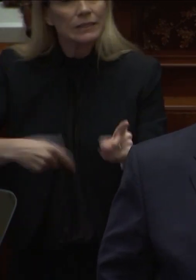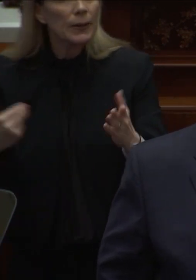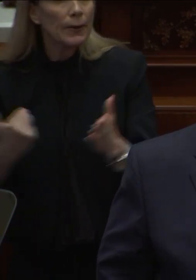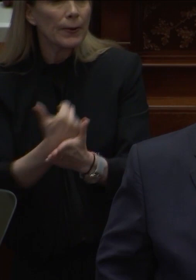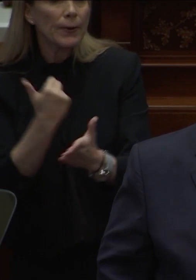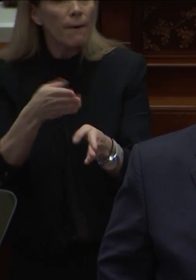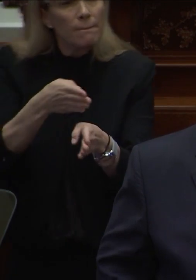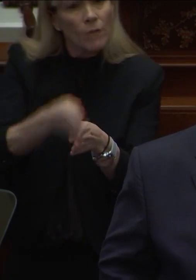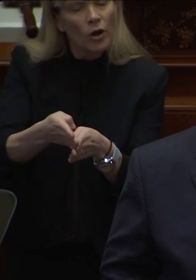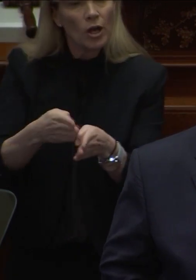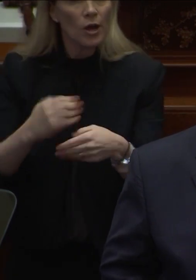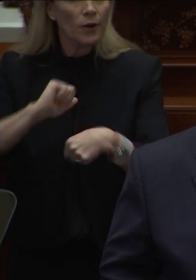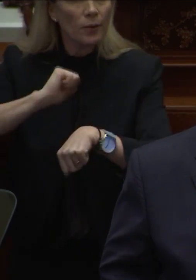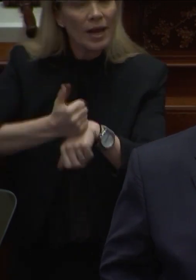SPORTS BETTING IS DIFFERENT.